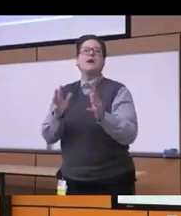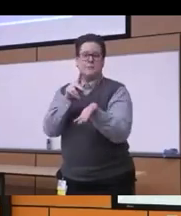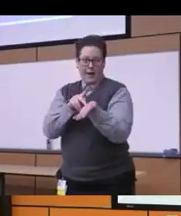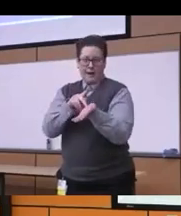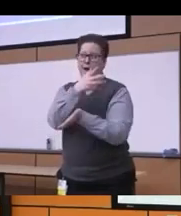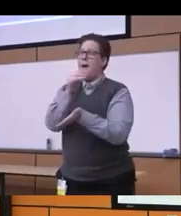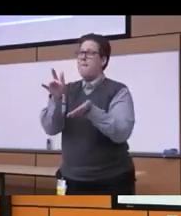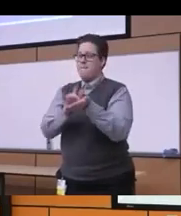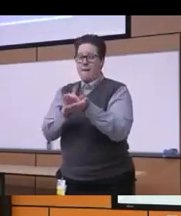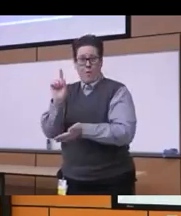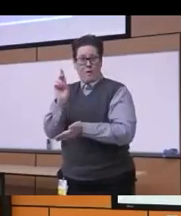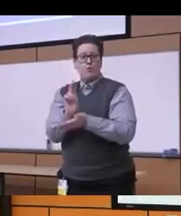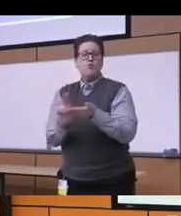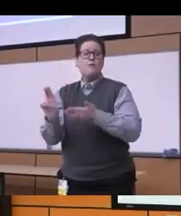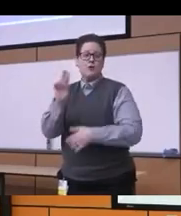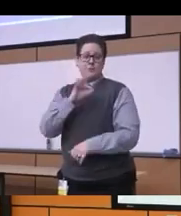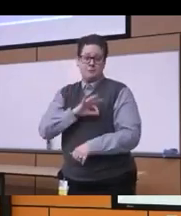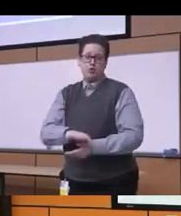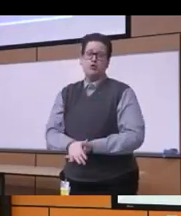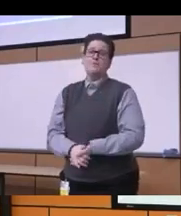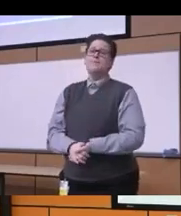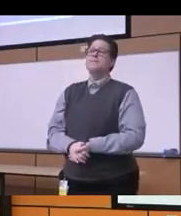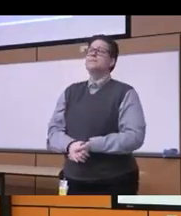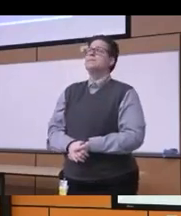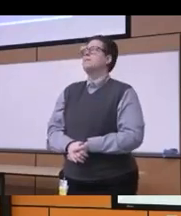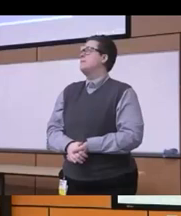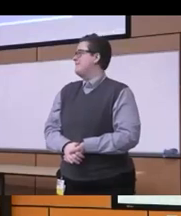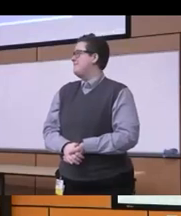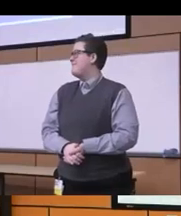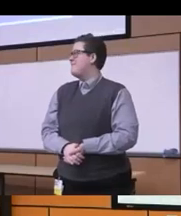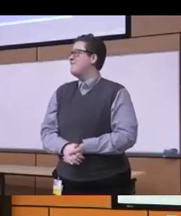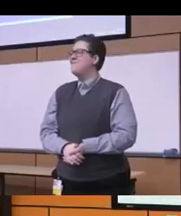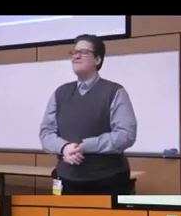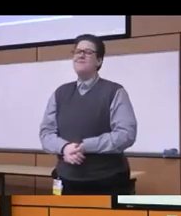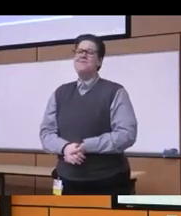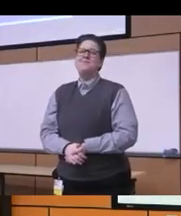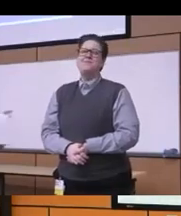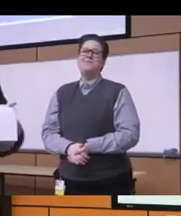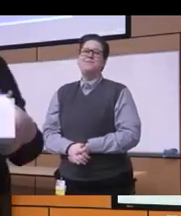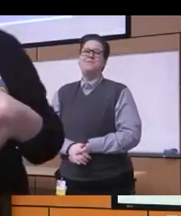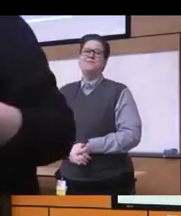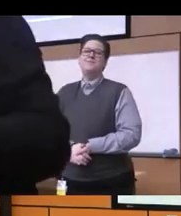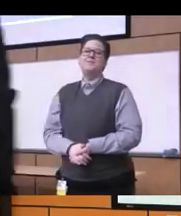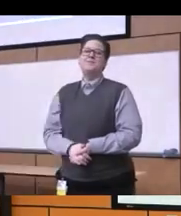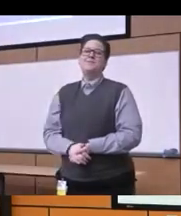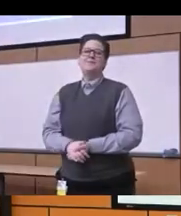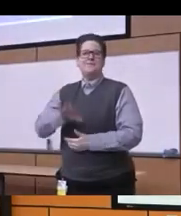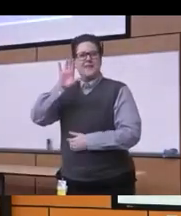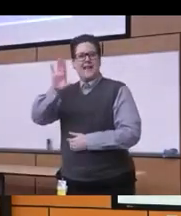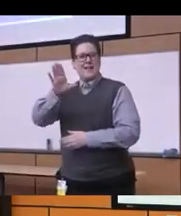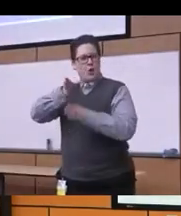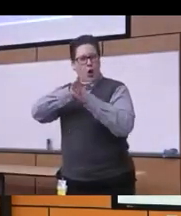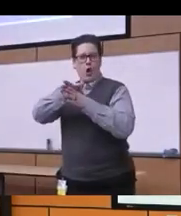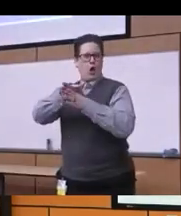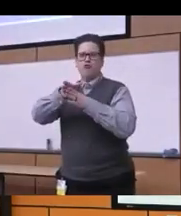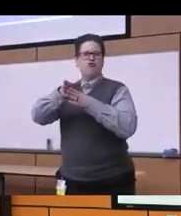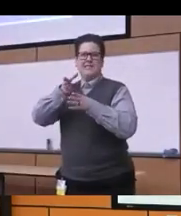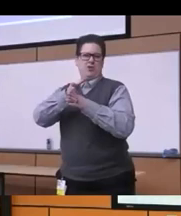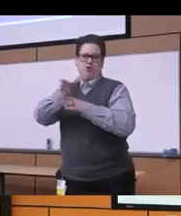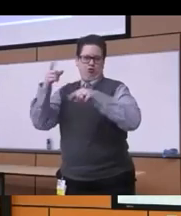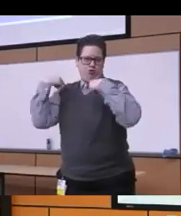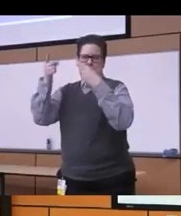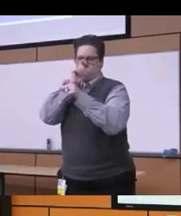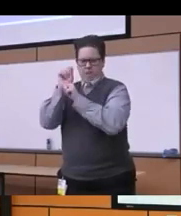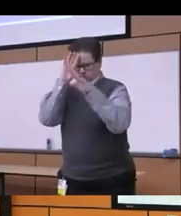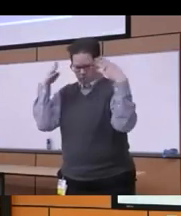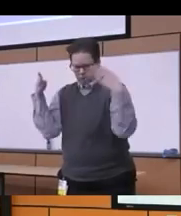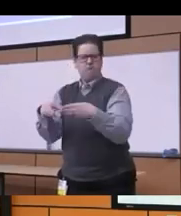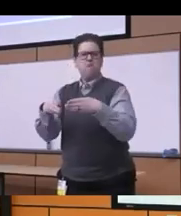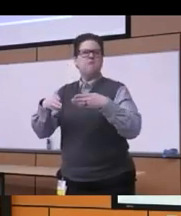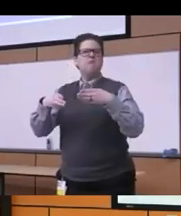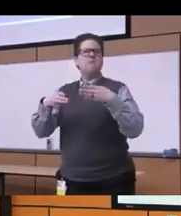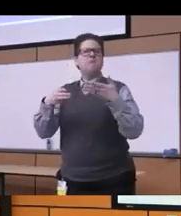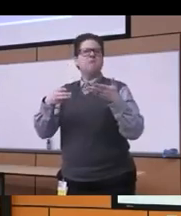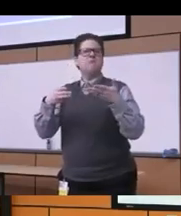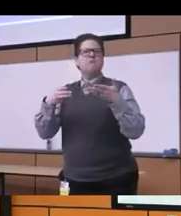at the University of Pittsburgh uh he has uh dedicated his career really uh to this uh idea of